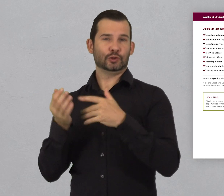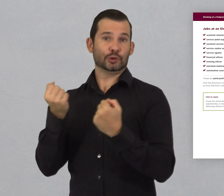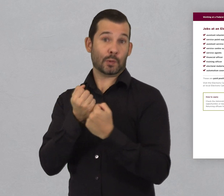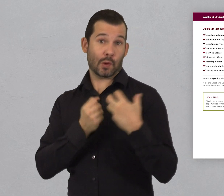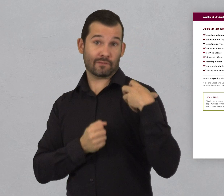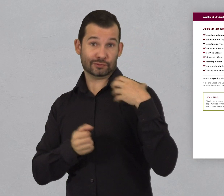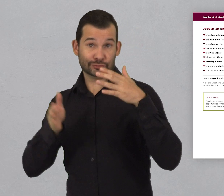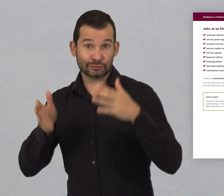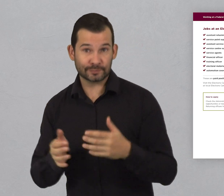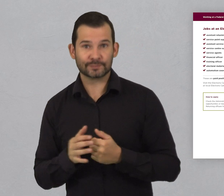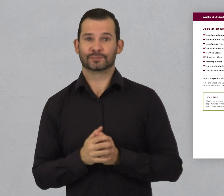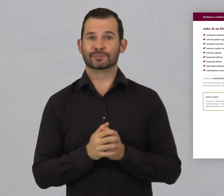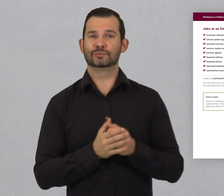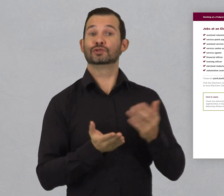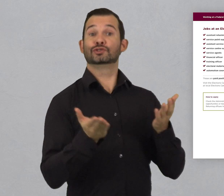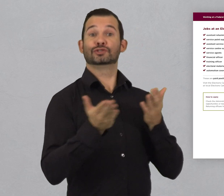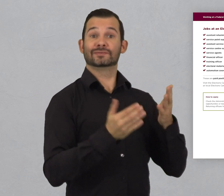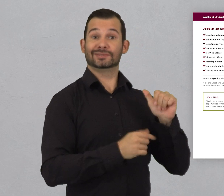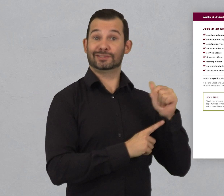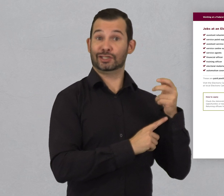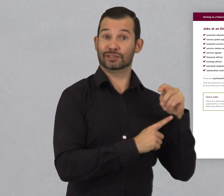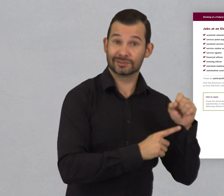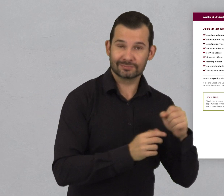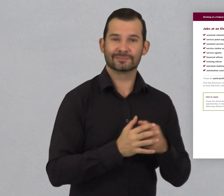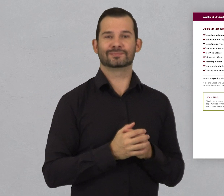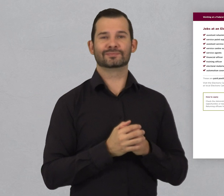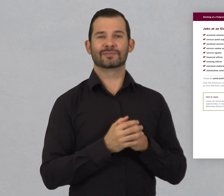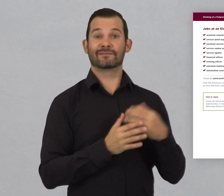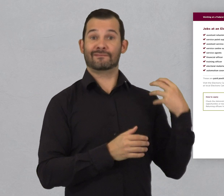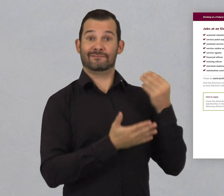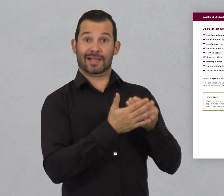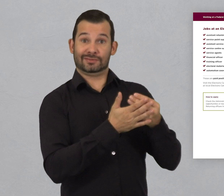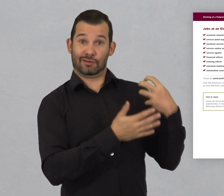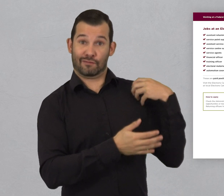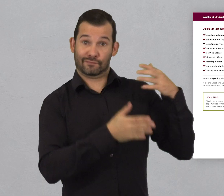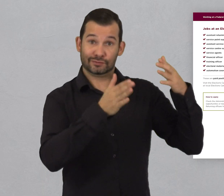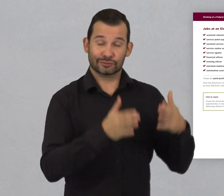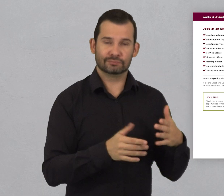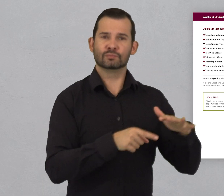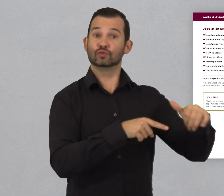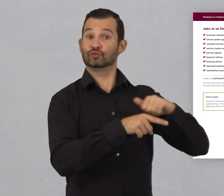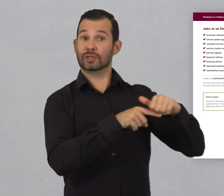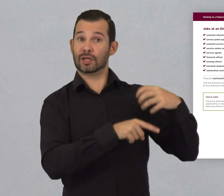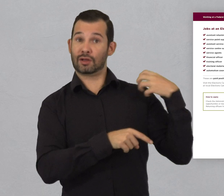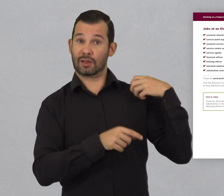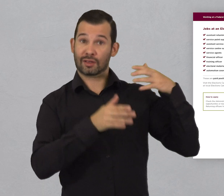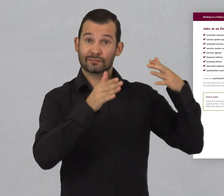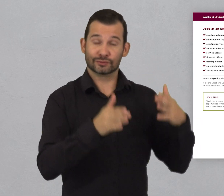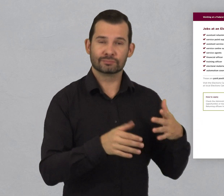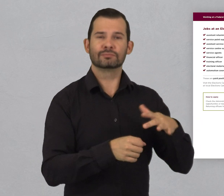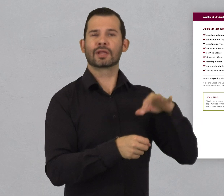• service agents • financial officer • training officer • electoral material